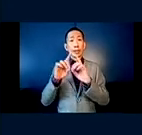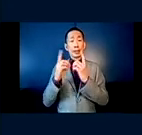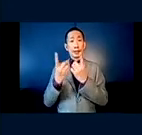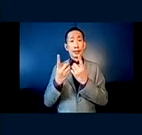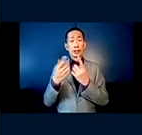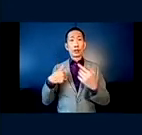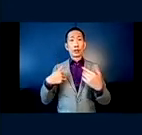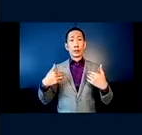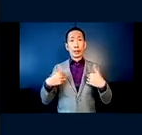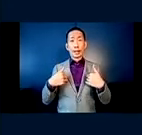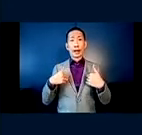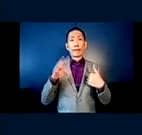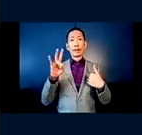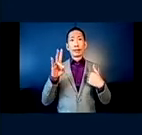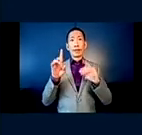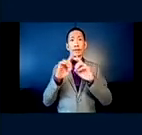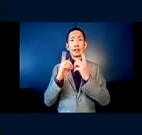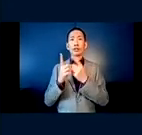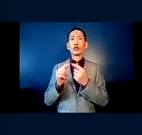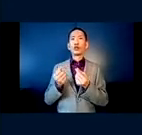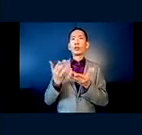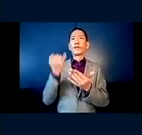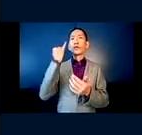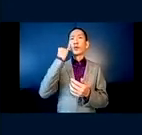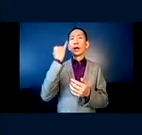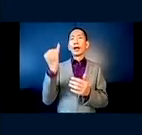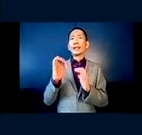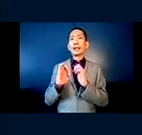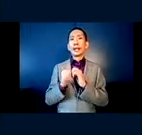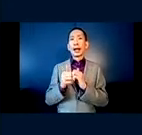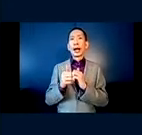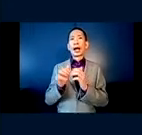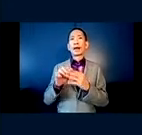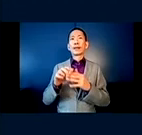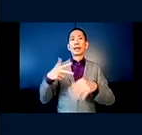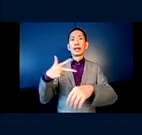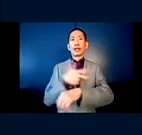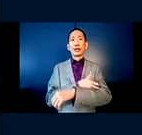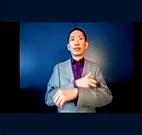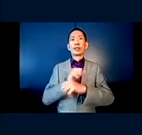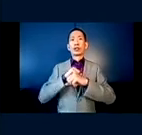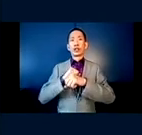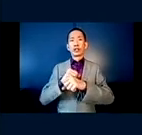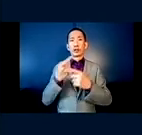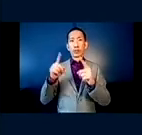AND CONTROL PHC IN ONE DISTRICT WE HAD SEVEN DISTRICTS TO GIVE